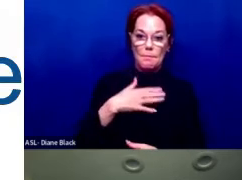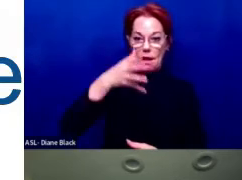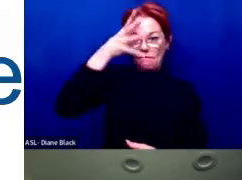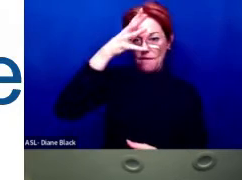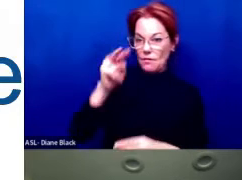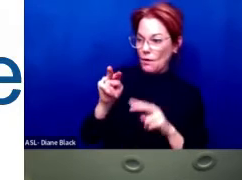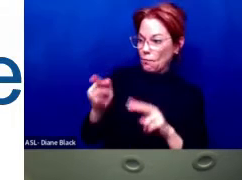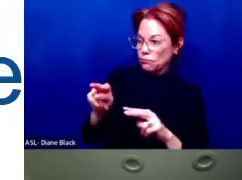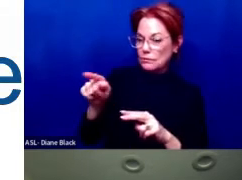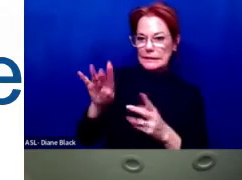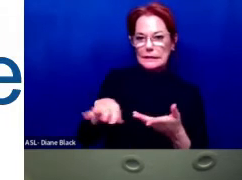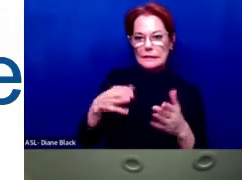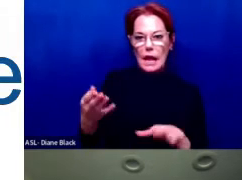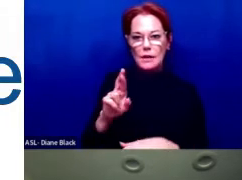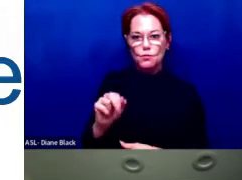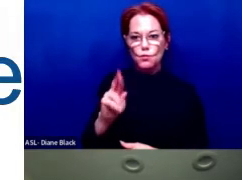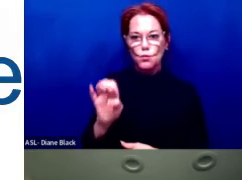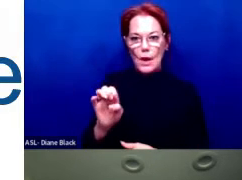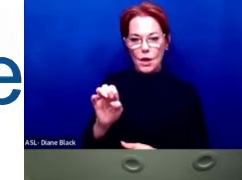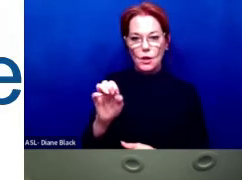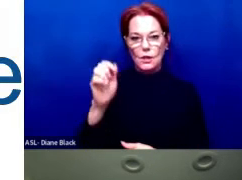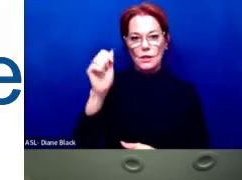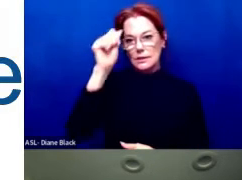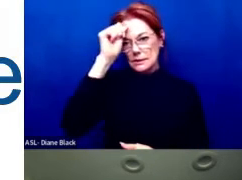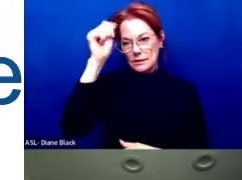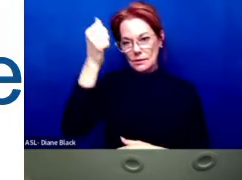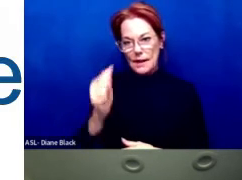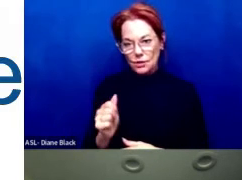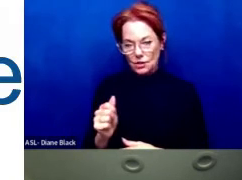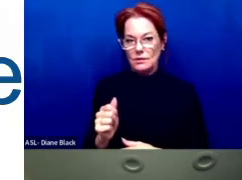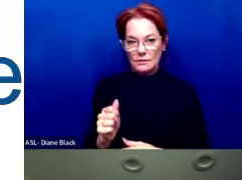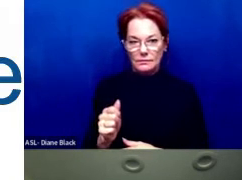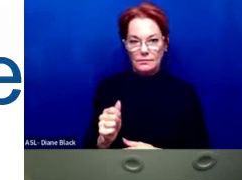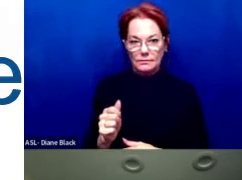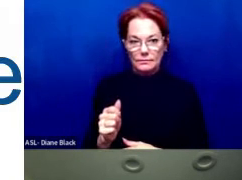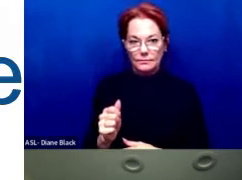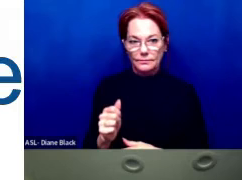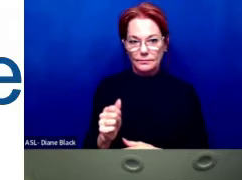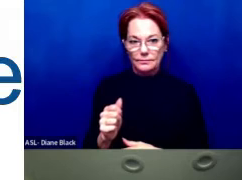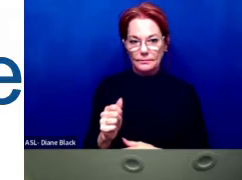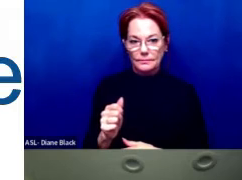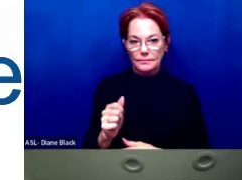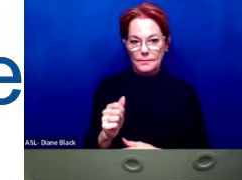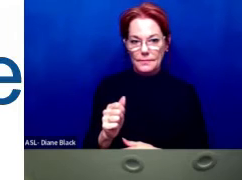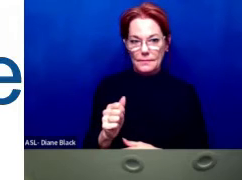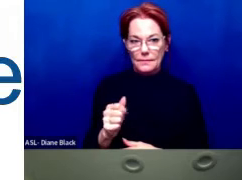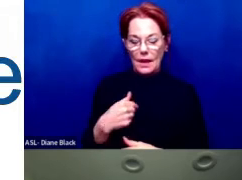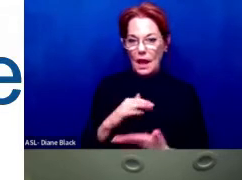a rare form of dementia called posterior cortical atrophy, I became very concerned about the